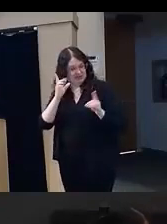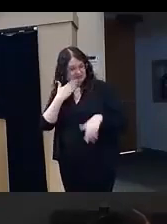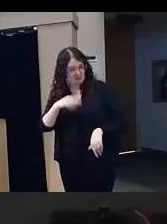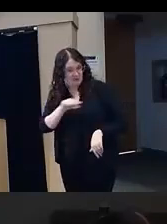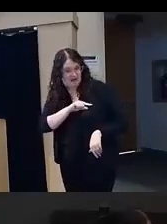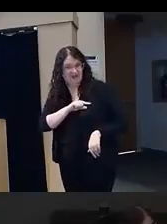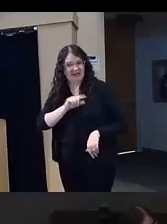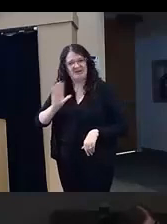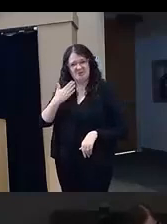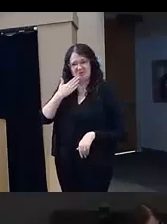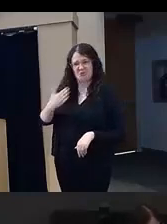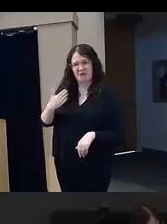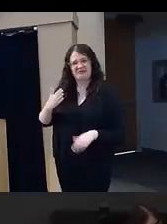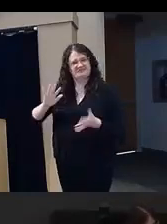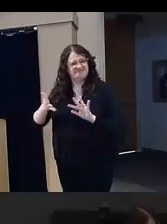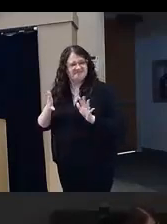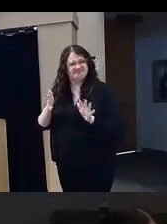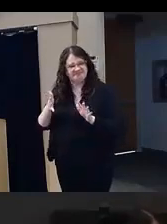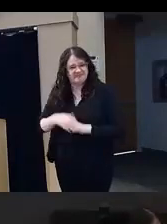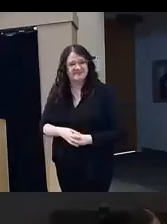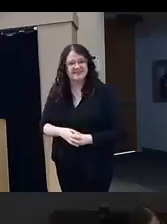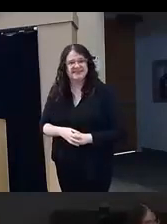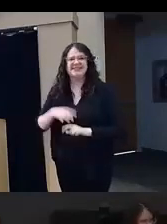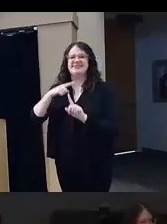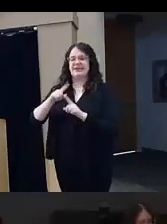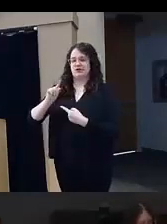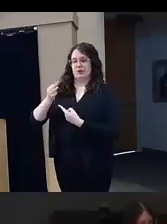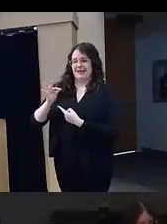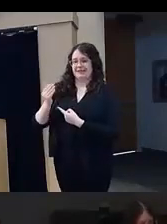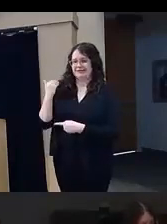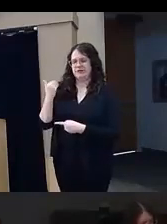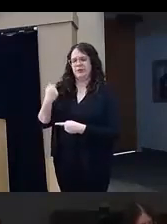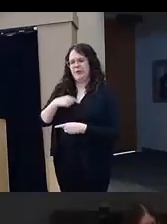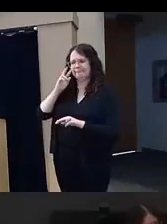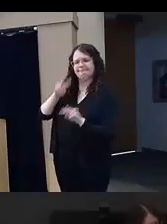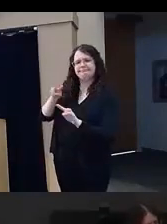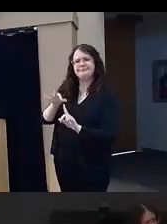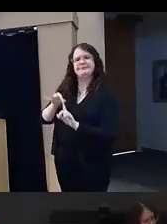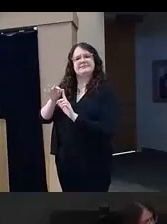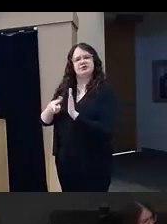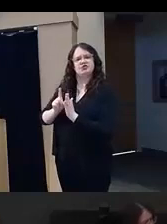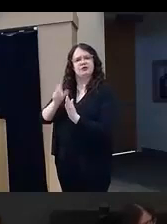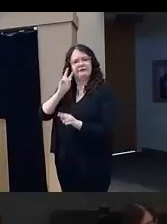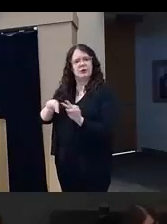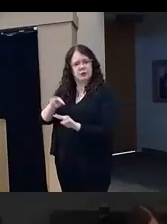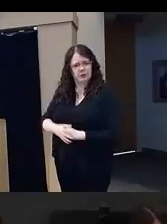another special review in 2019. at that time primarily focused on CPAP and that does have